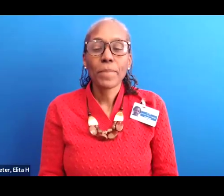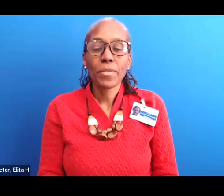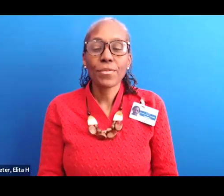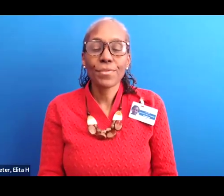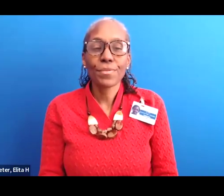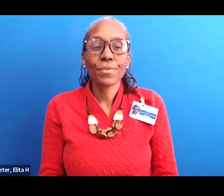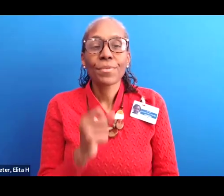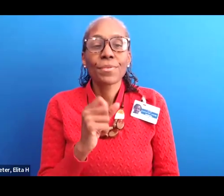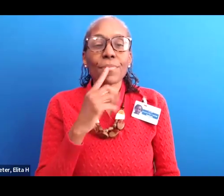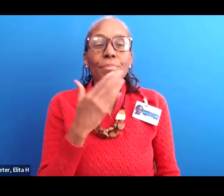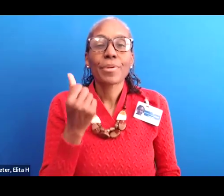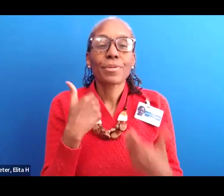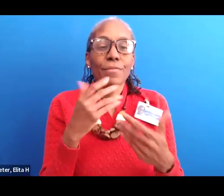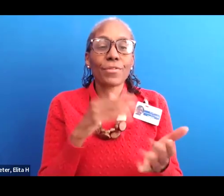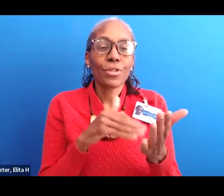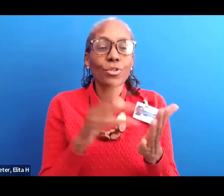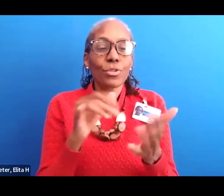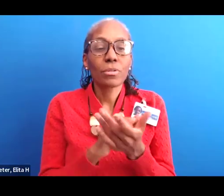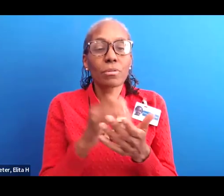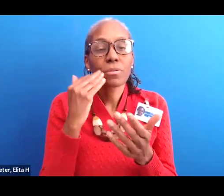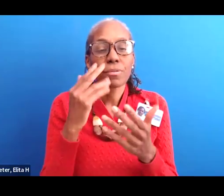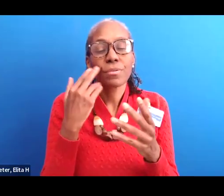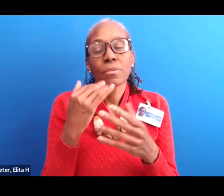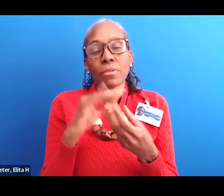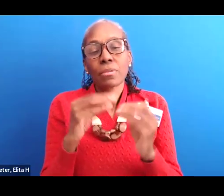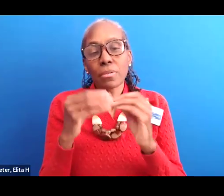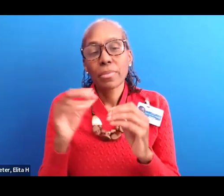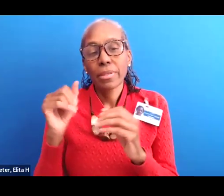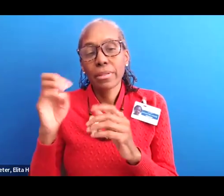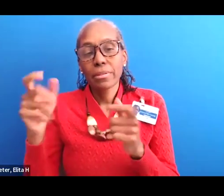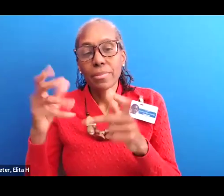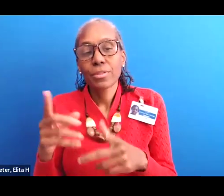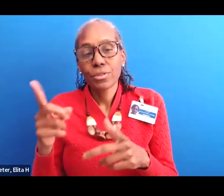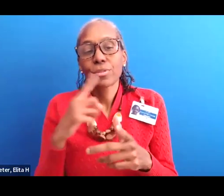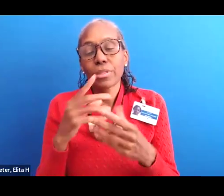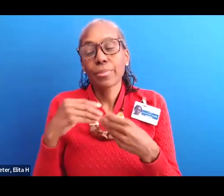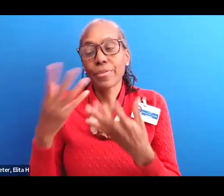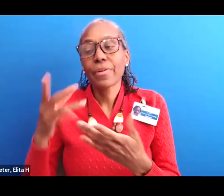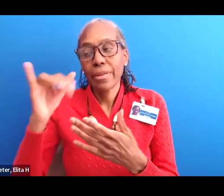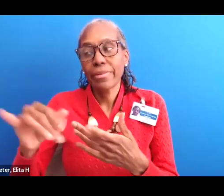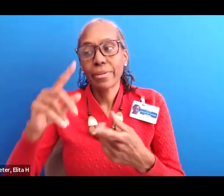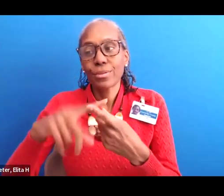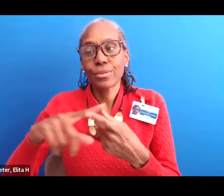Usually it's better to have the doctor, but if you know the name and number of the case manager, you can provide that to the doctor.